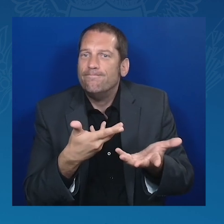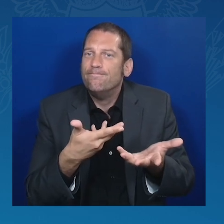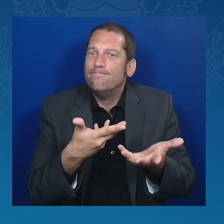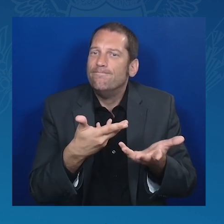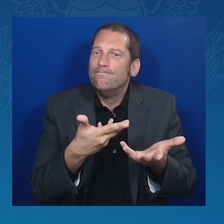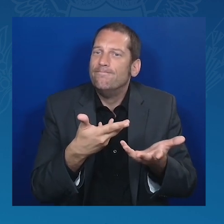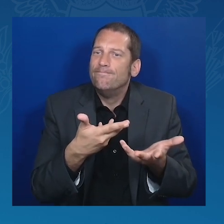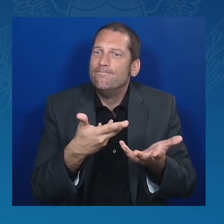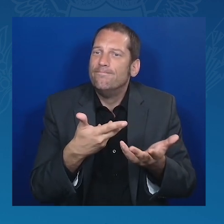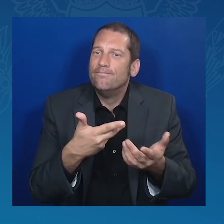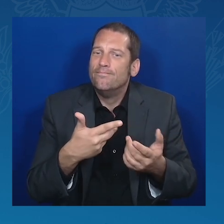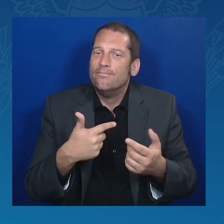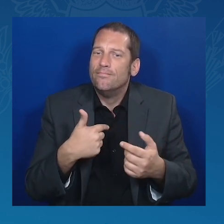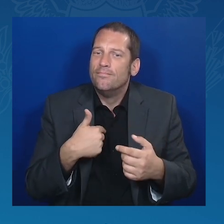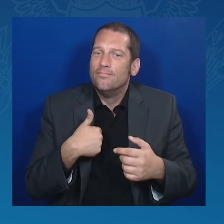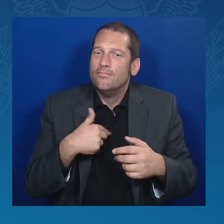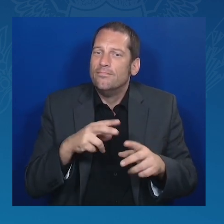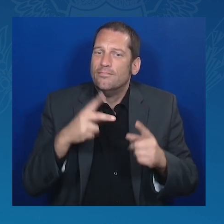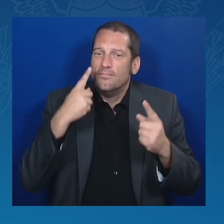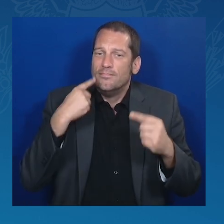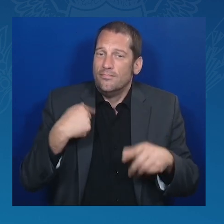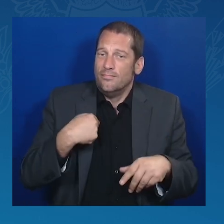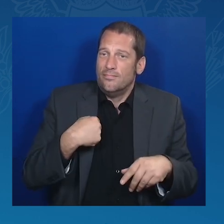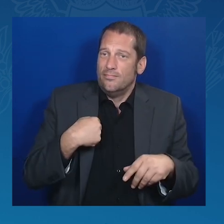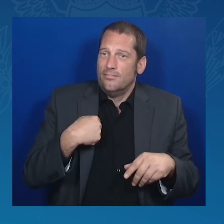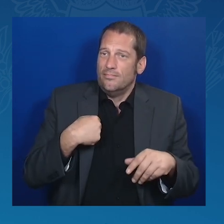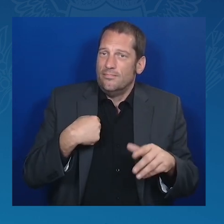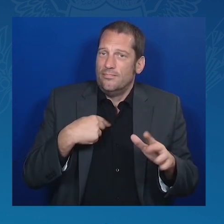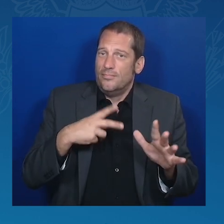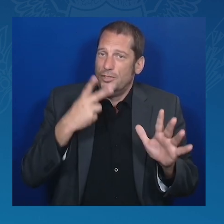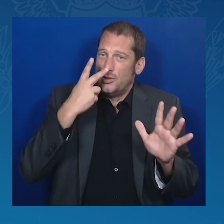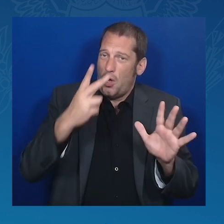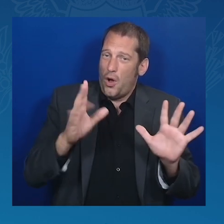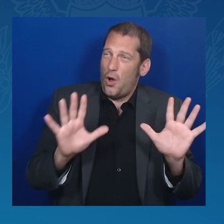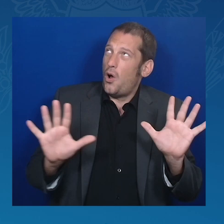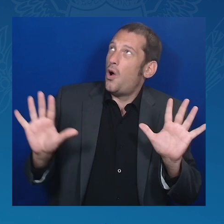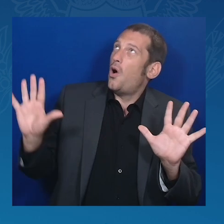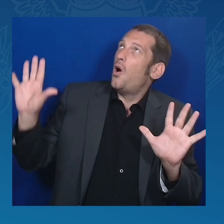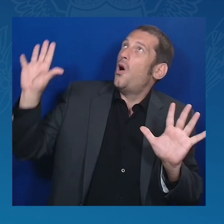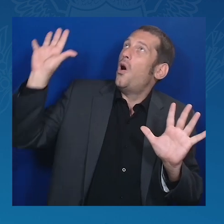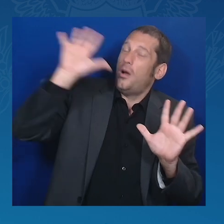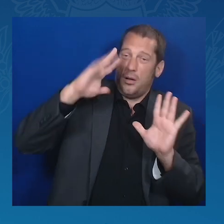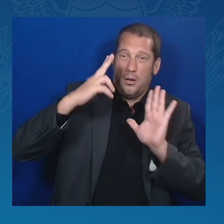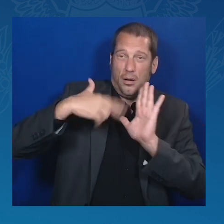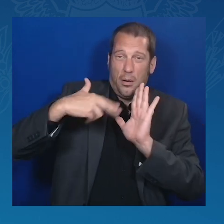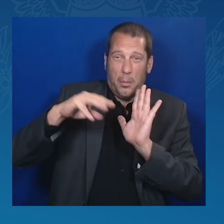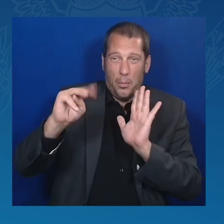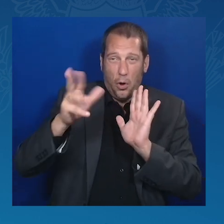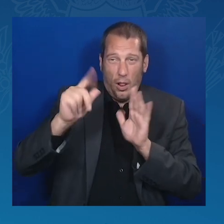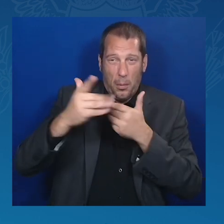I took one look at it and my eyes filled with tears, and I looked over at Doctor Zoe and she looked me in the eye